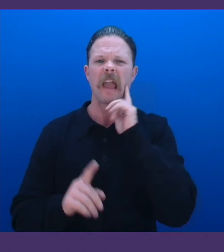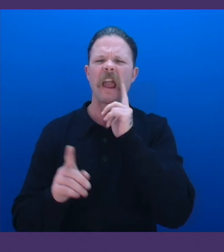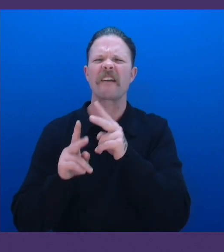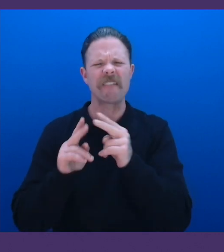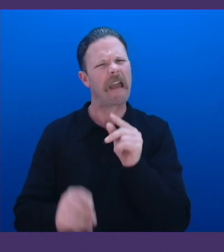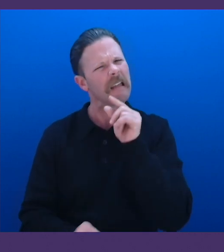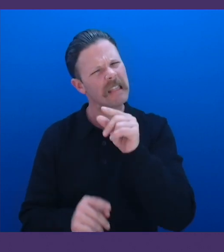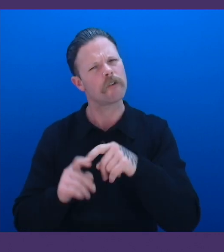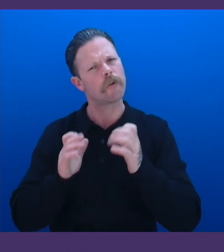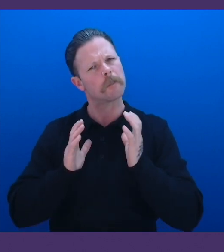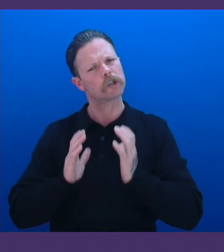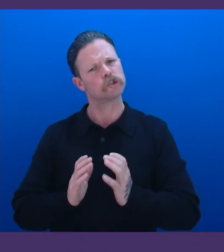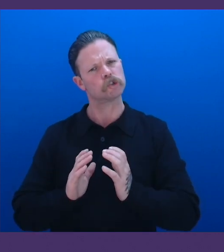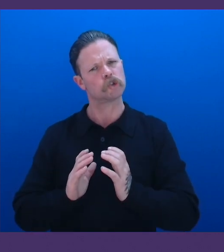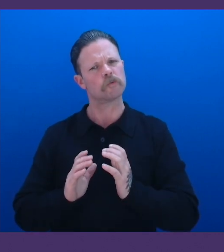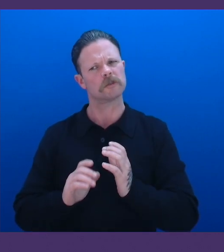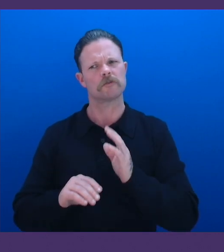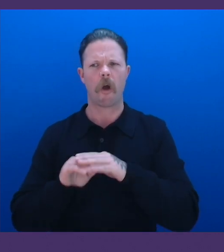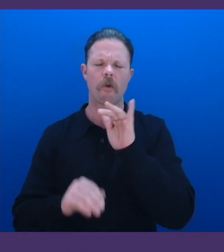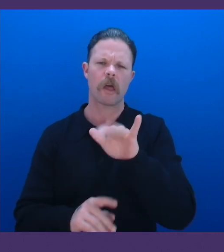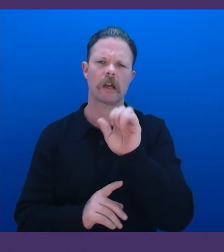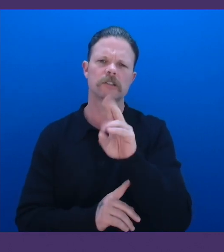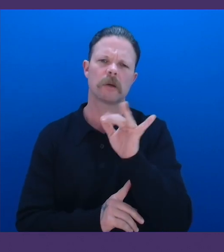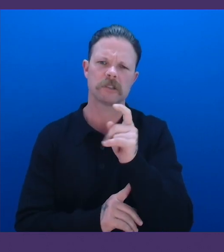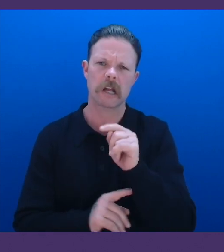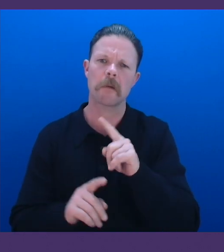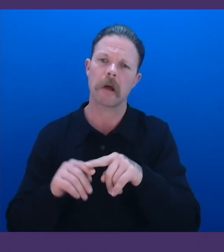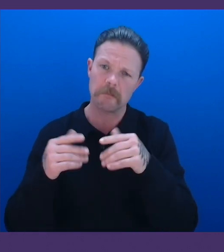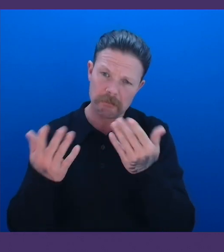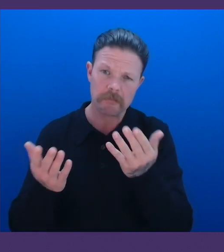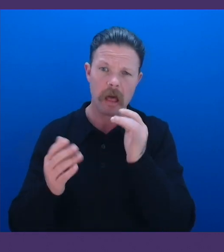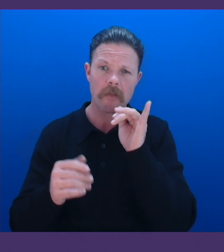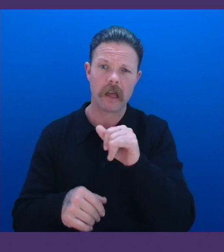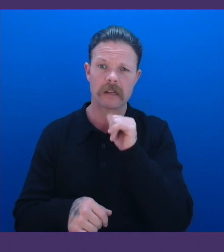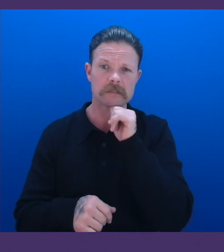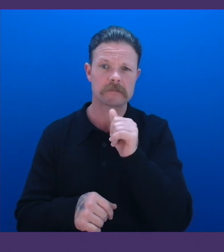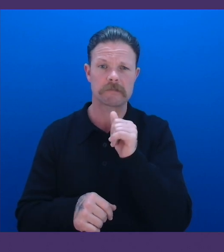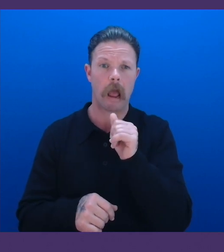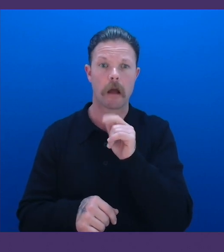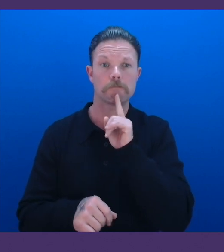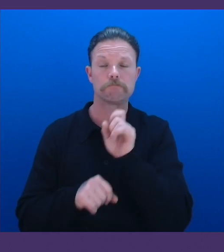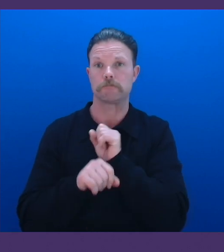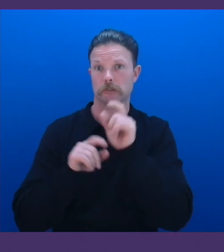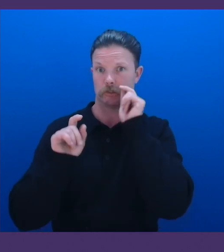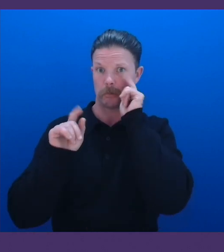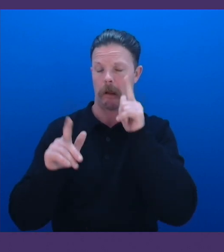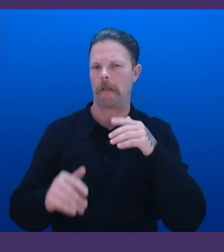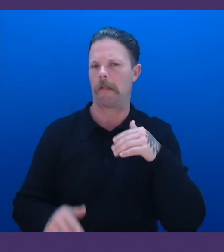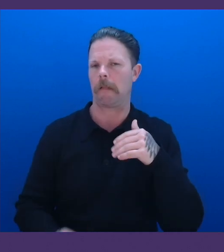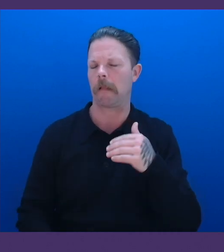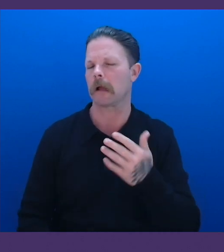at all on the subject, but that's perhaps not surprising just yet. Jamie Dean: Yeah. How about you, Susanna?